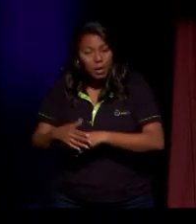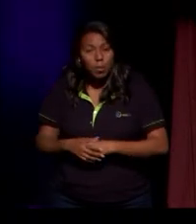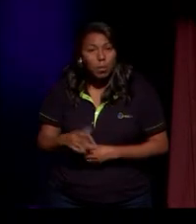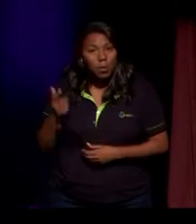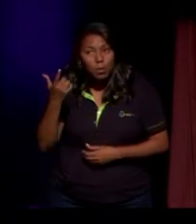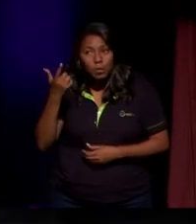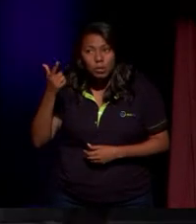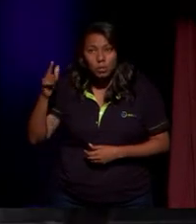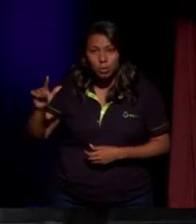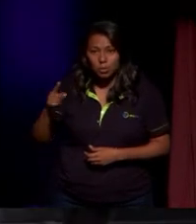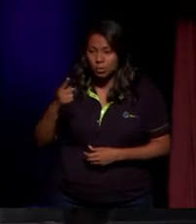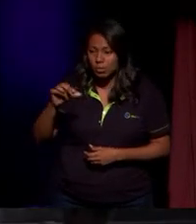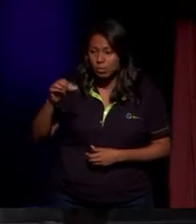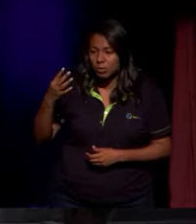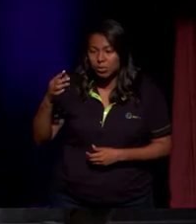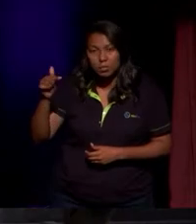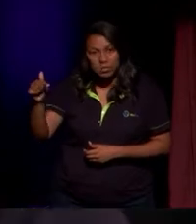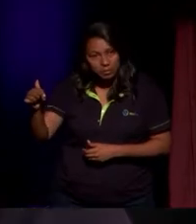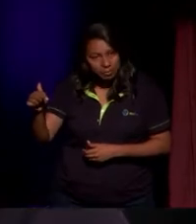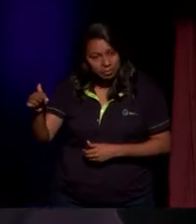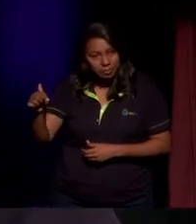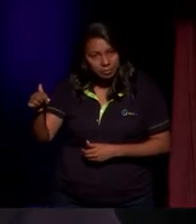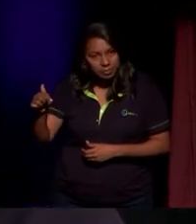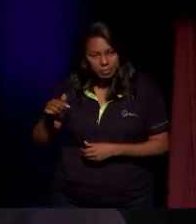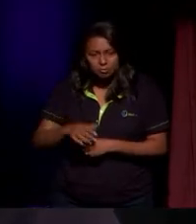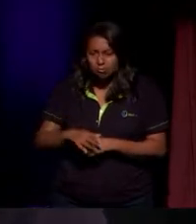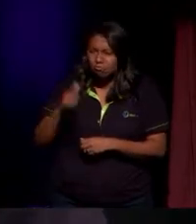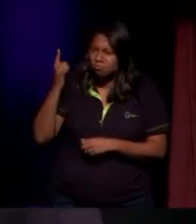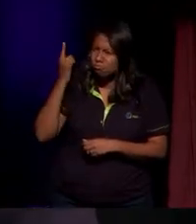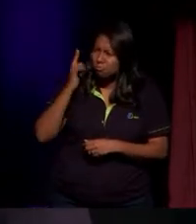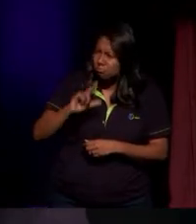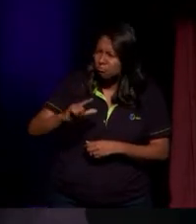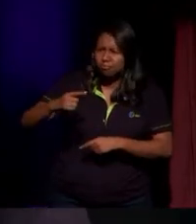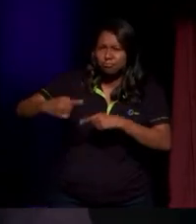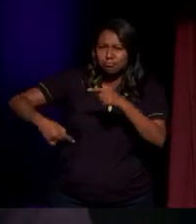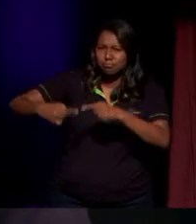of 1947, that makes all this political conquest.